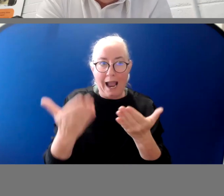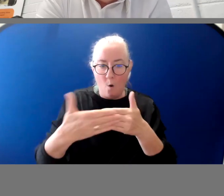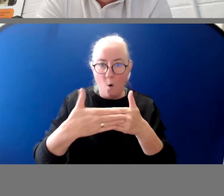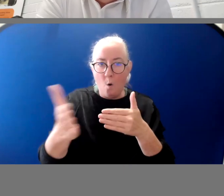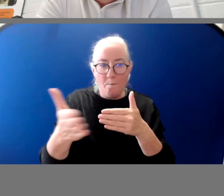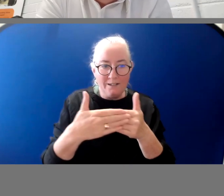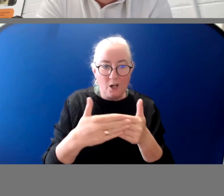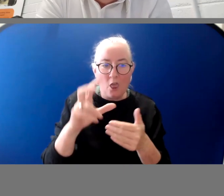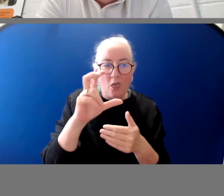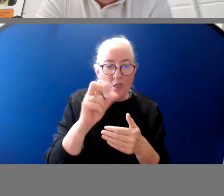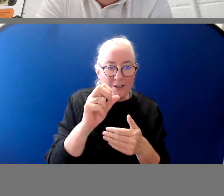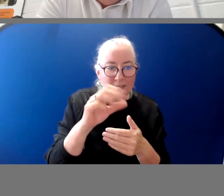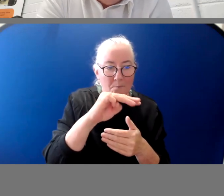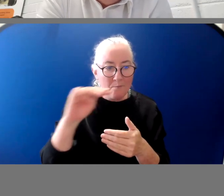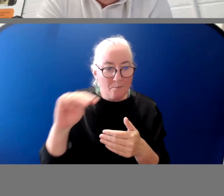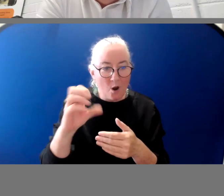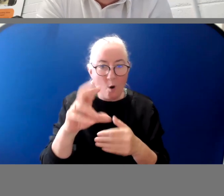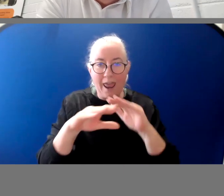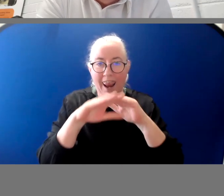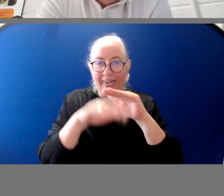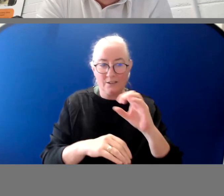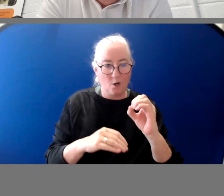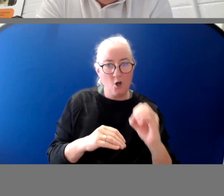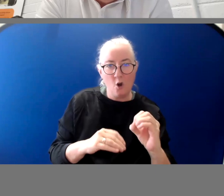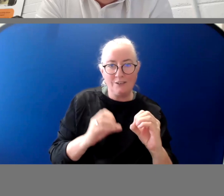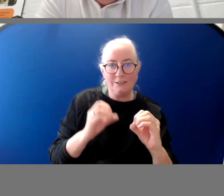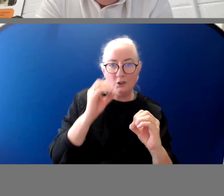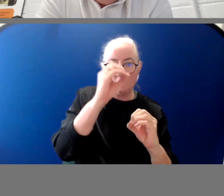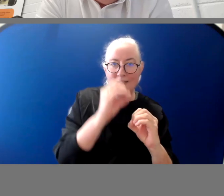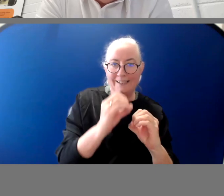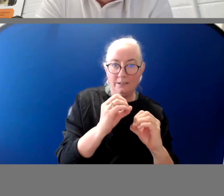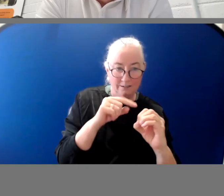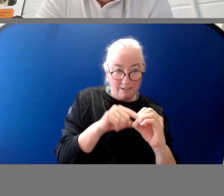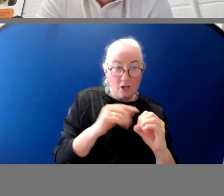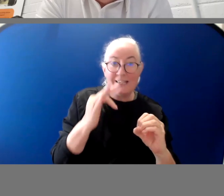or less opening force from naught degrees of the opening cycle so if you have larger doors so if